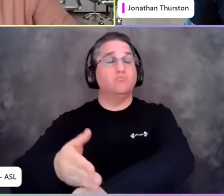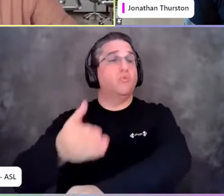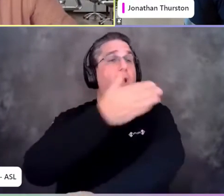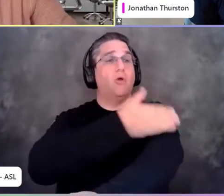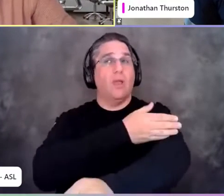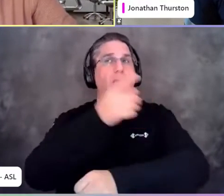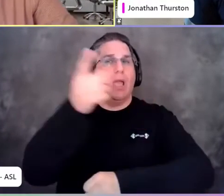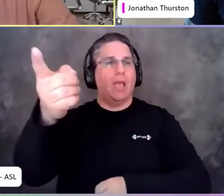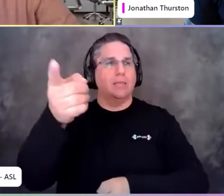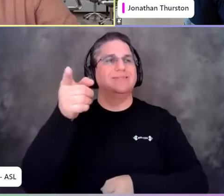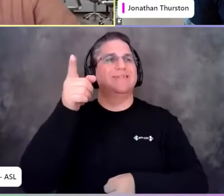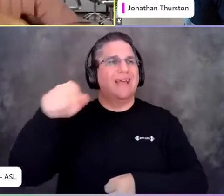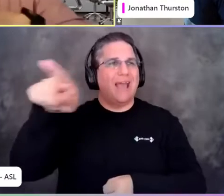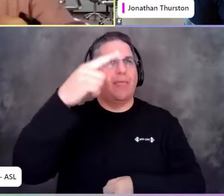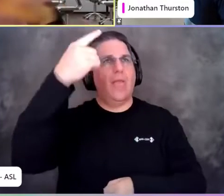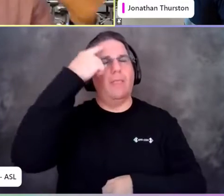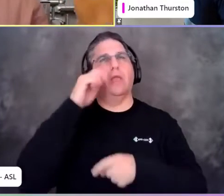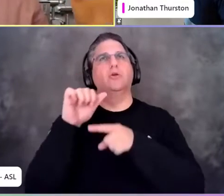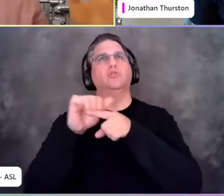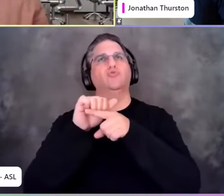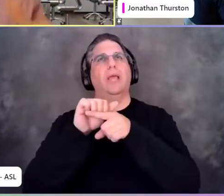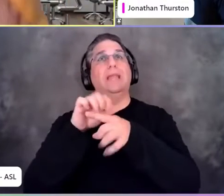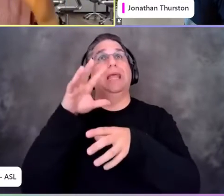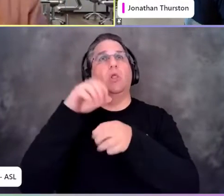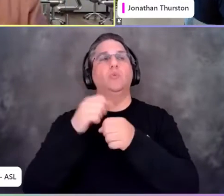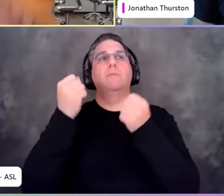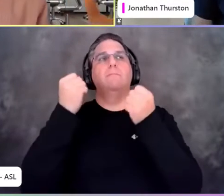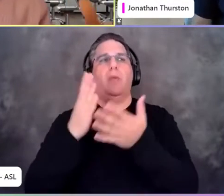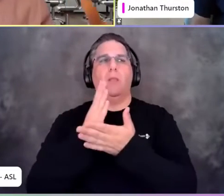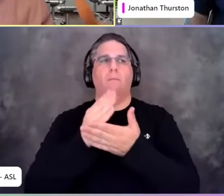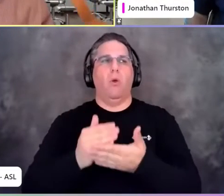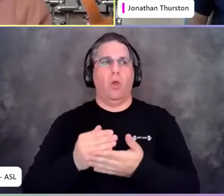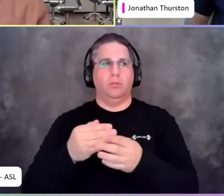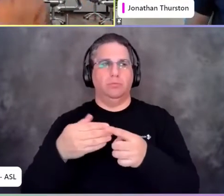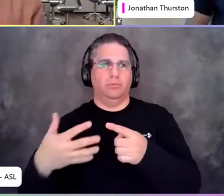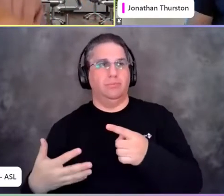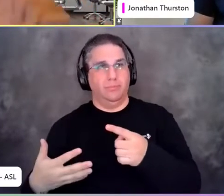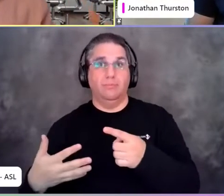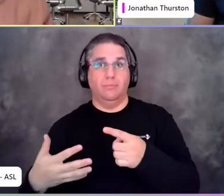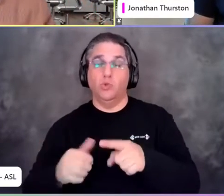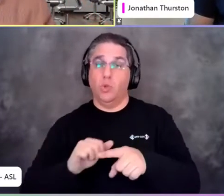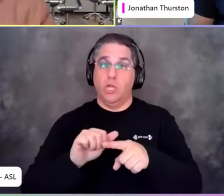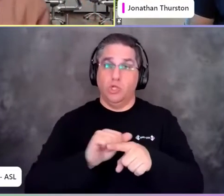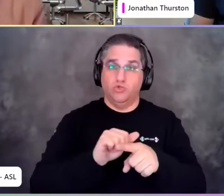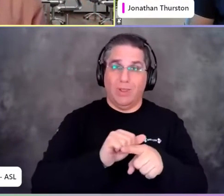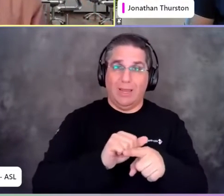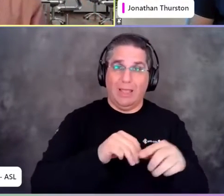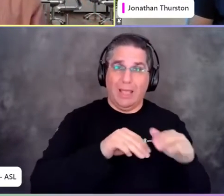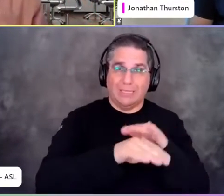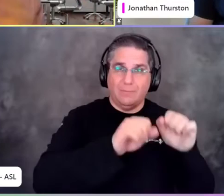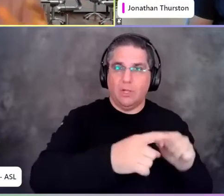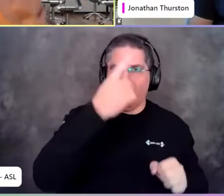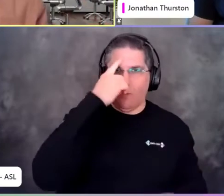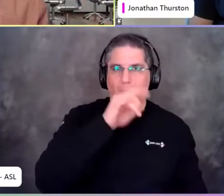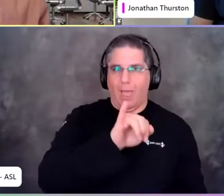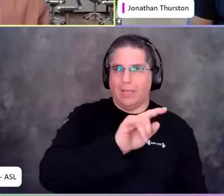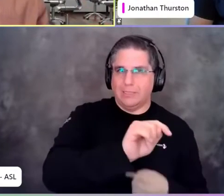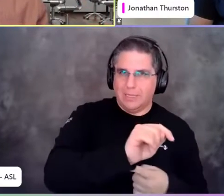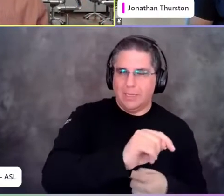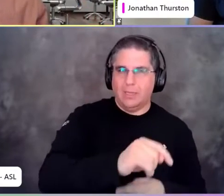with, that I've worked with over the years that have advanced to the furthest, I would say, think about training, as you said in a very multifaceted weight.